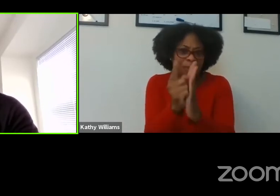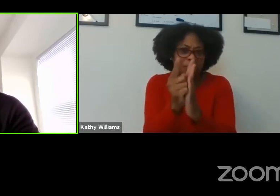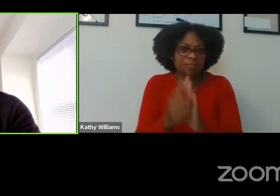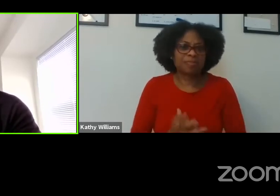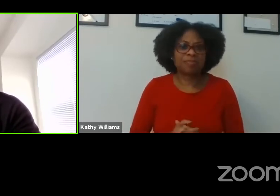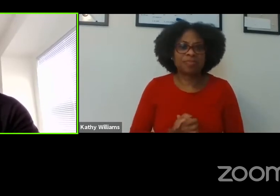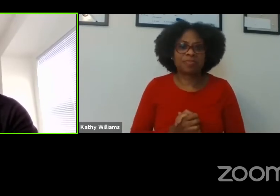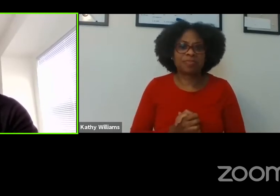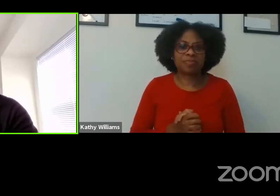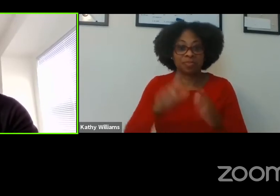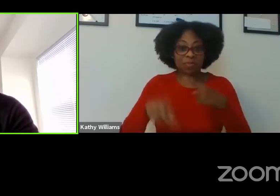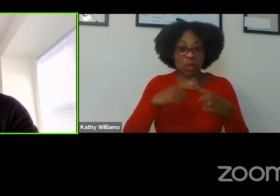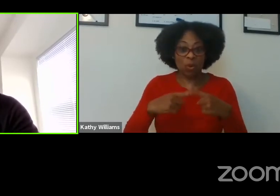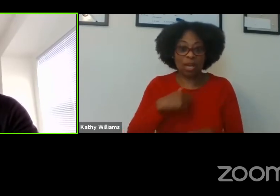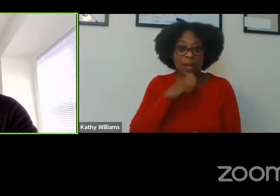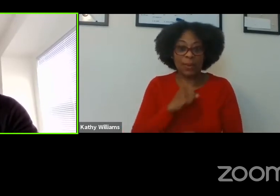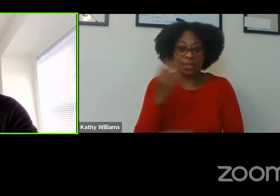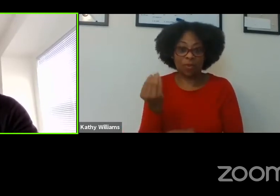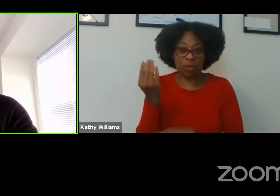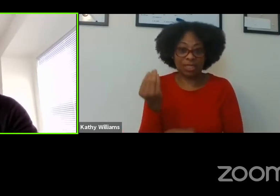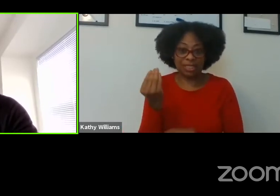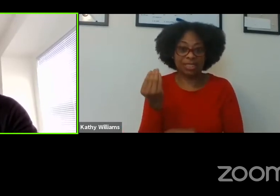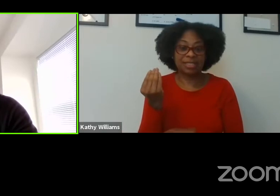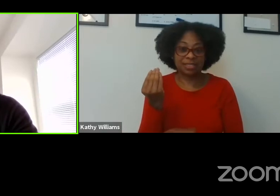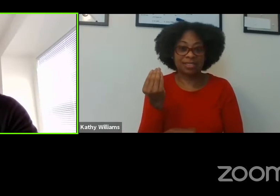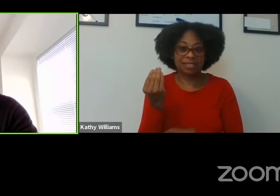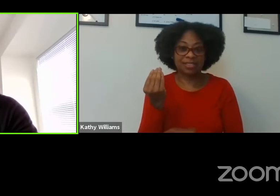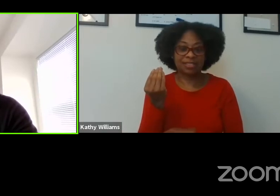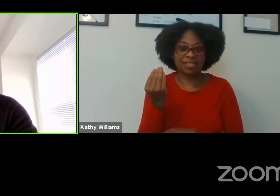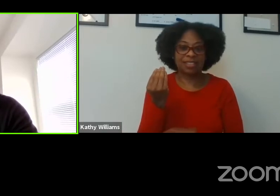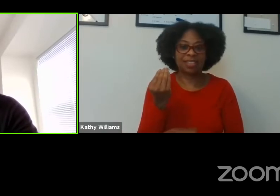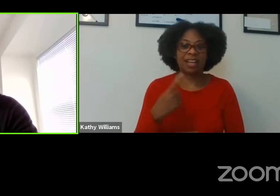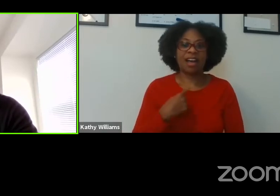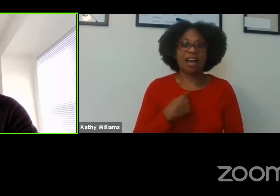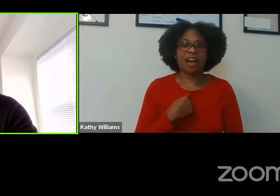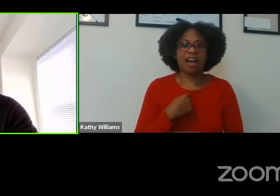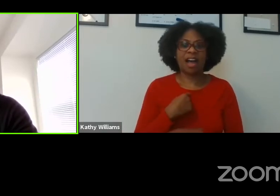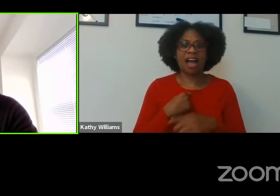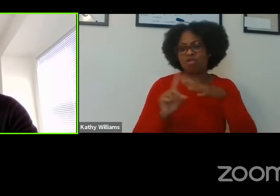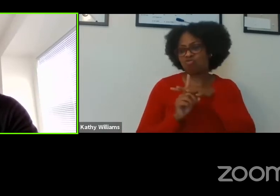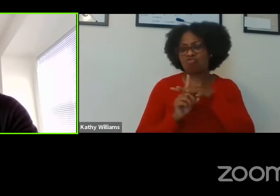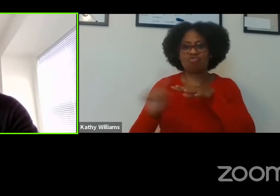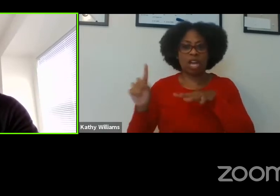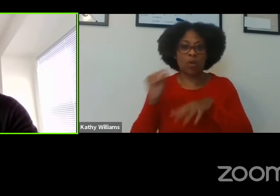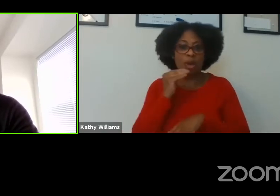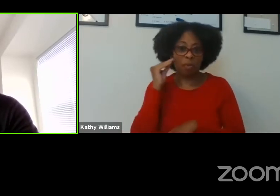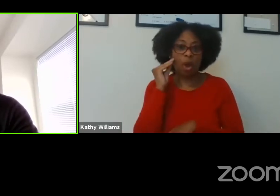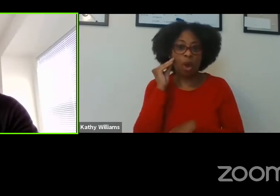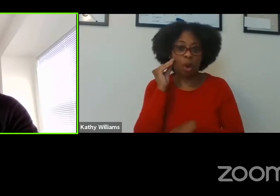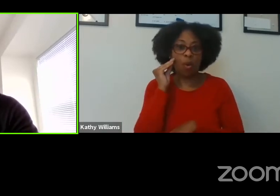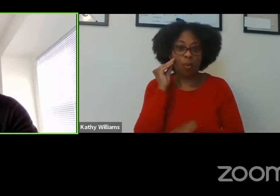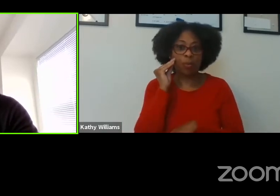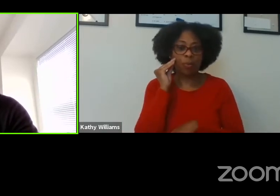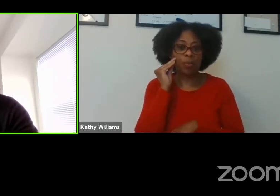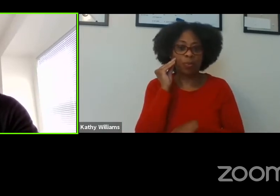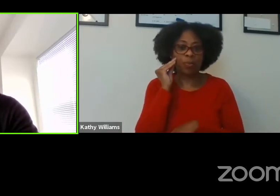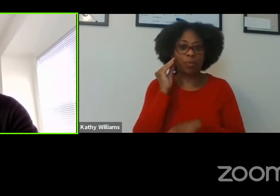So when I was 14 years old, I ran away from home.